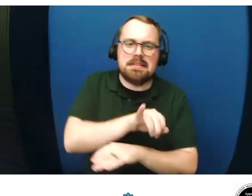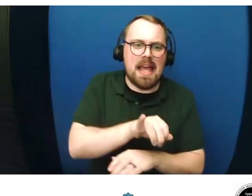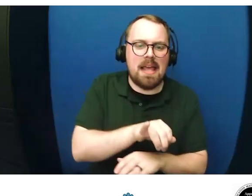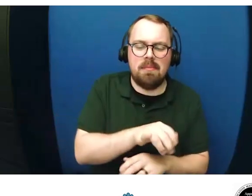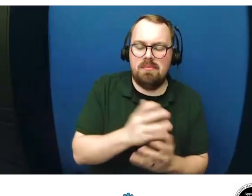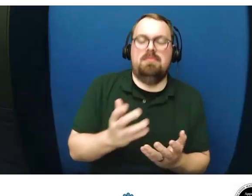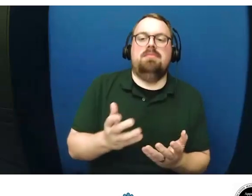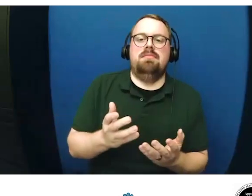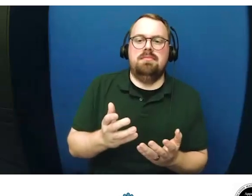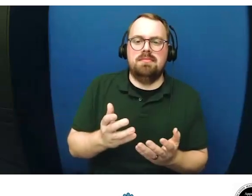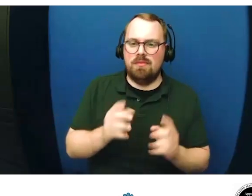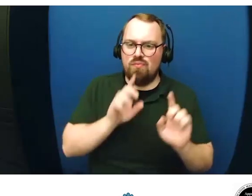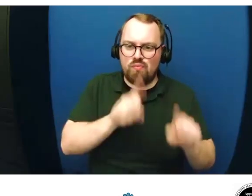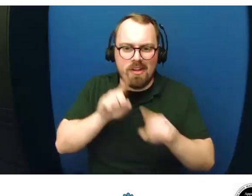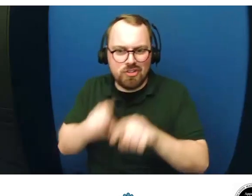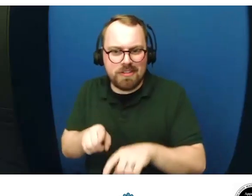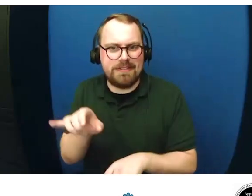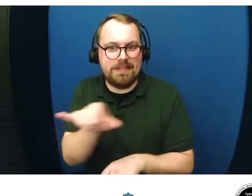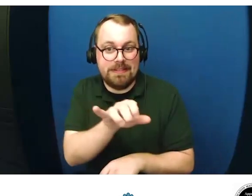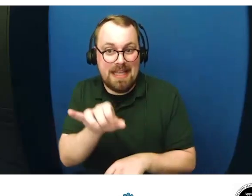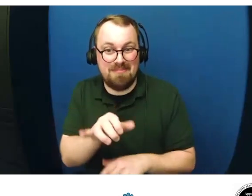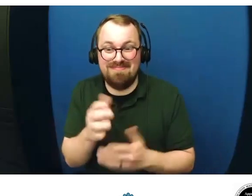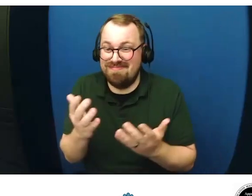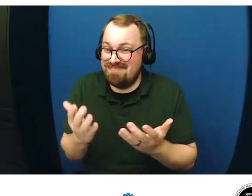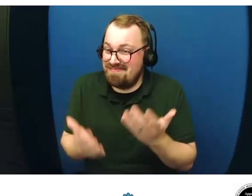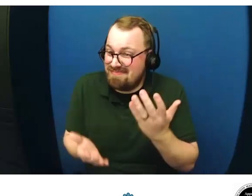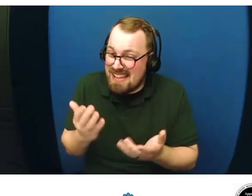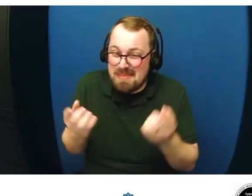when they hurt themselves. And so it could be that that